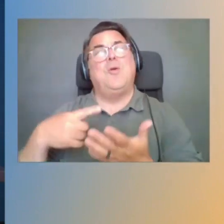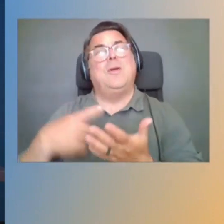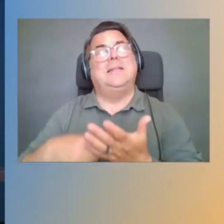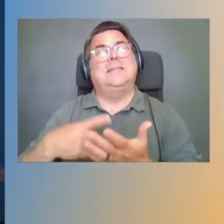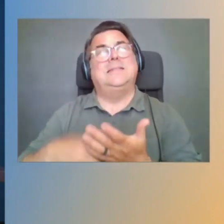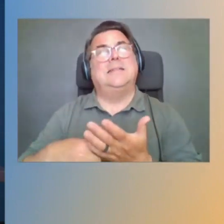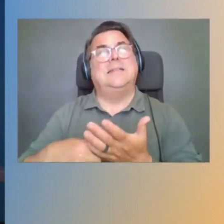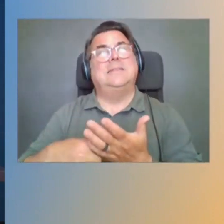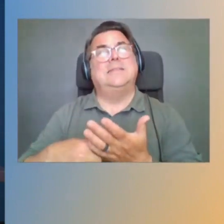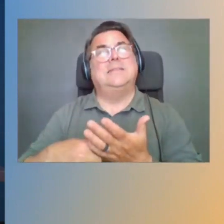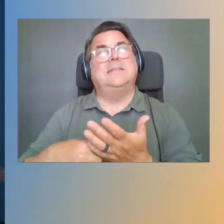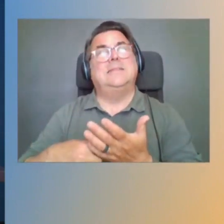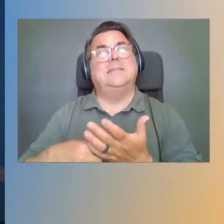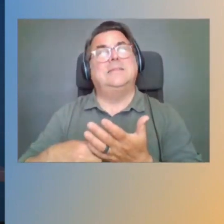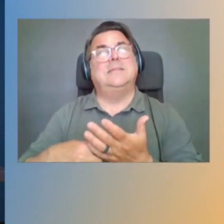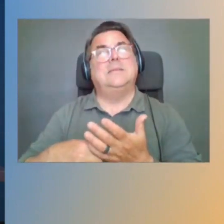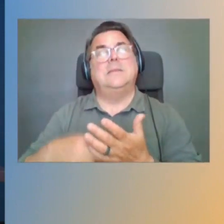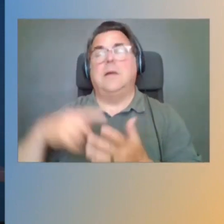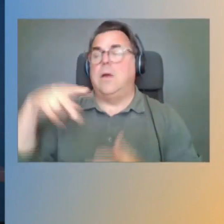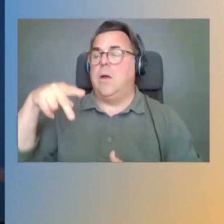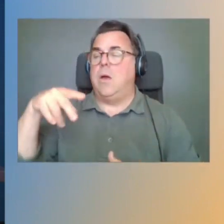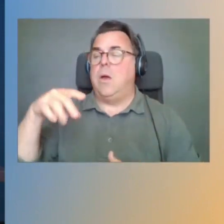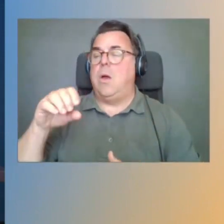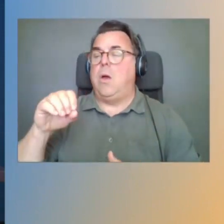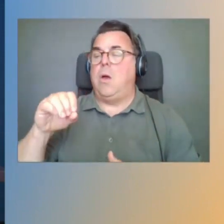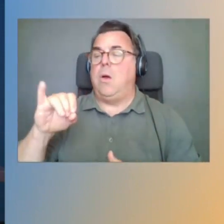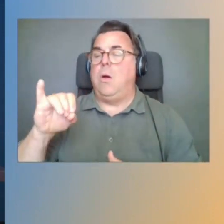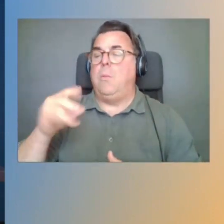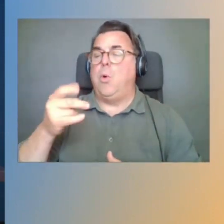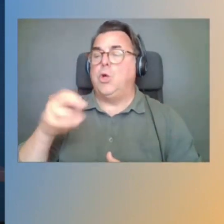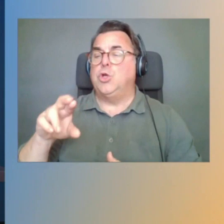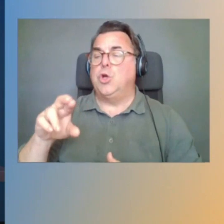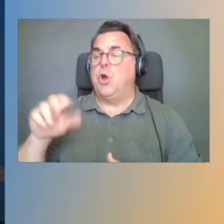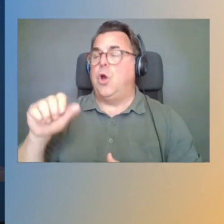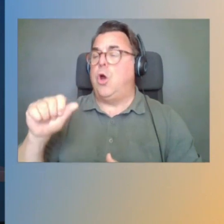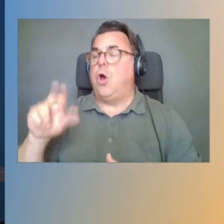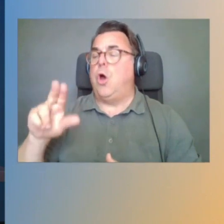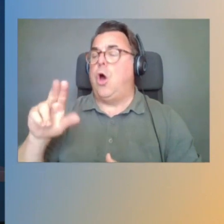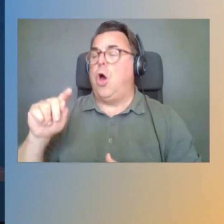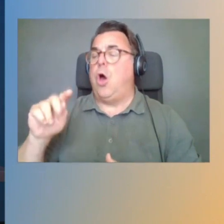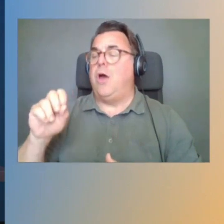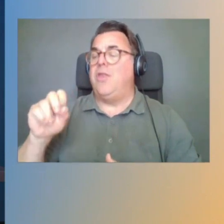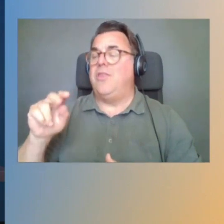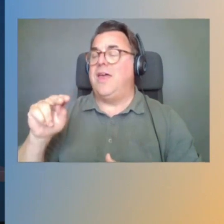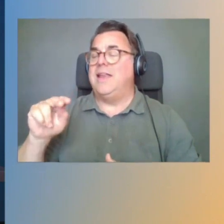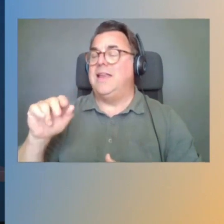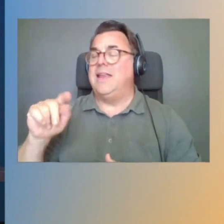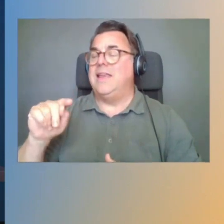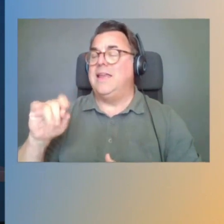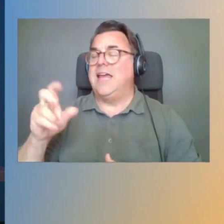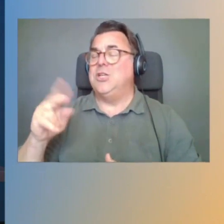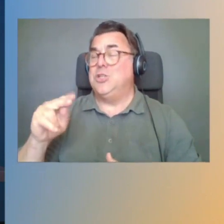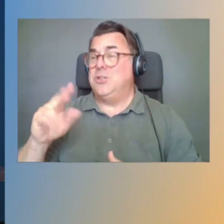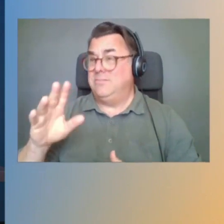the pointer authentication as well here. Maybe we can move to talking a little bit about some of the software that we have